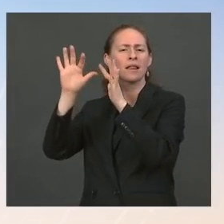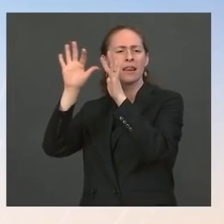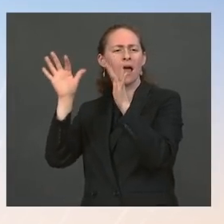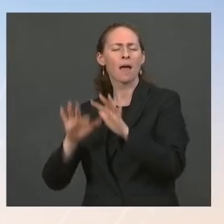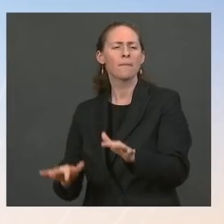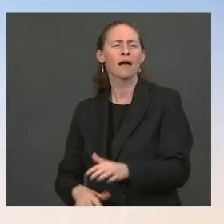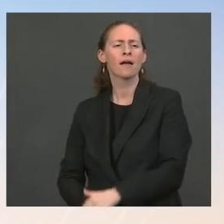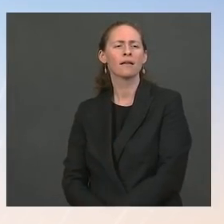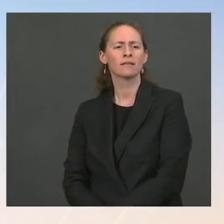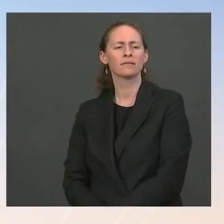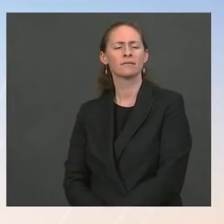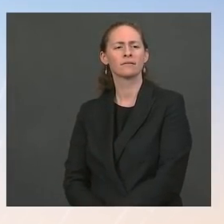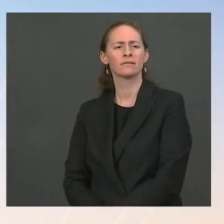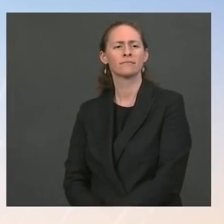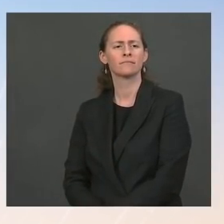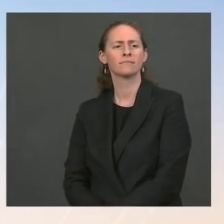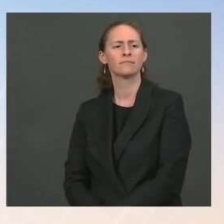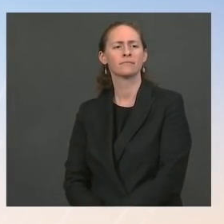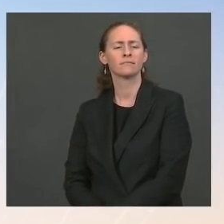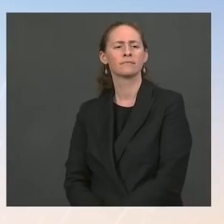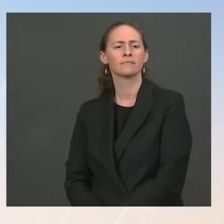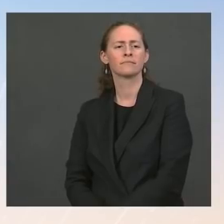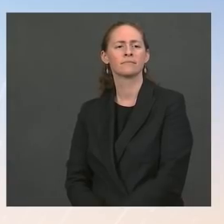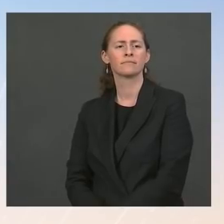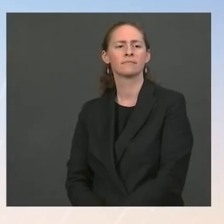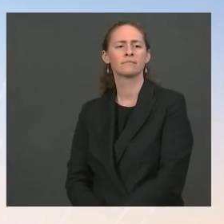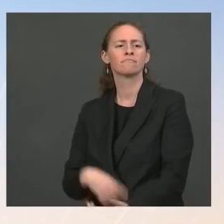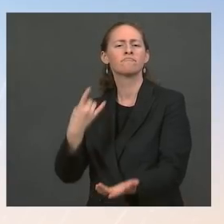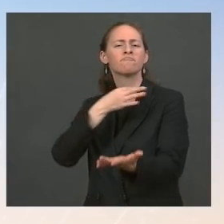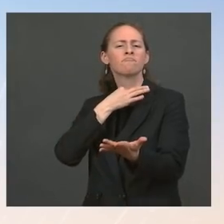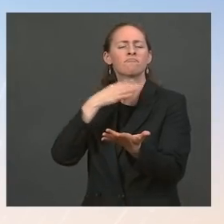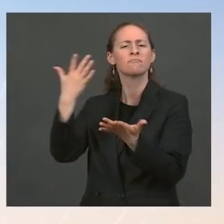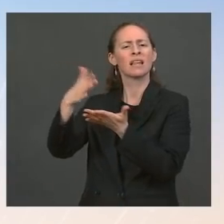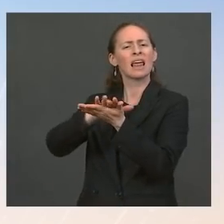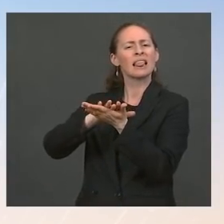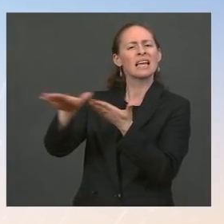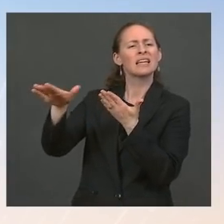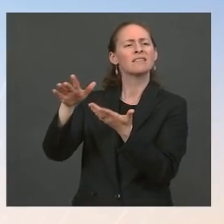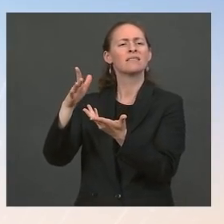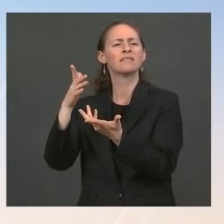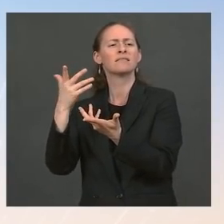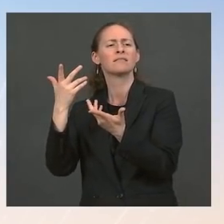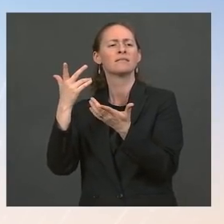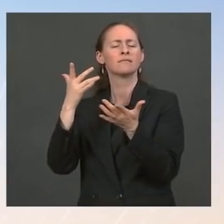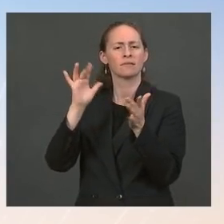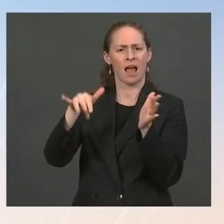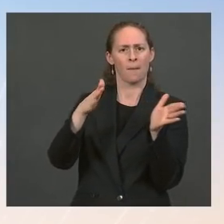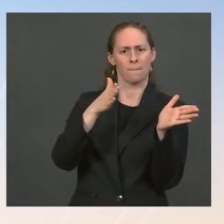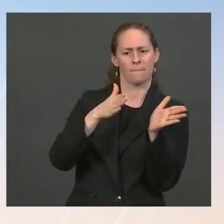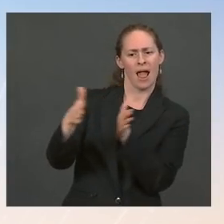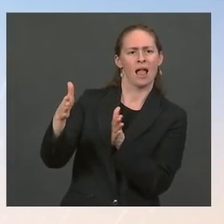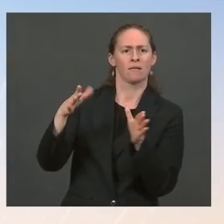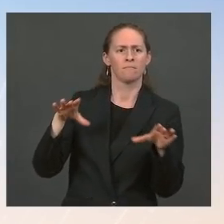when it comes to the Clean Energy Performance Plan, if that is not in this --